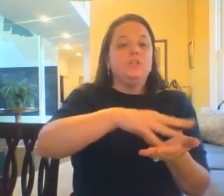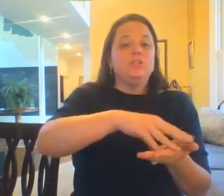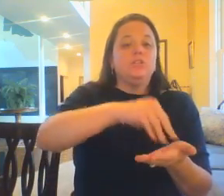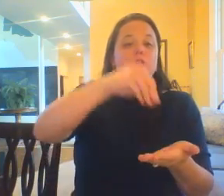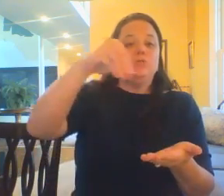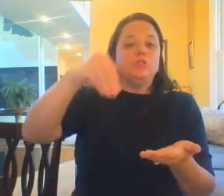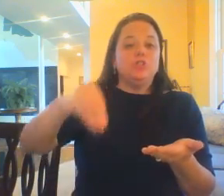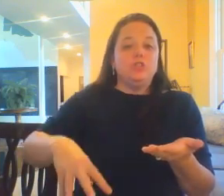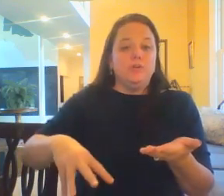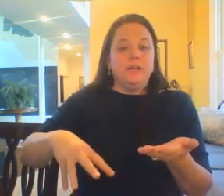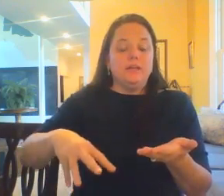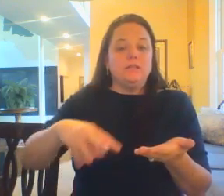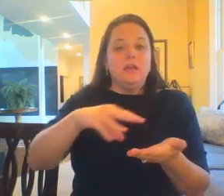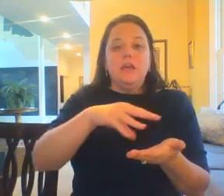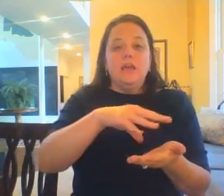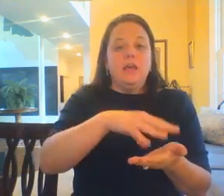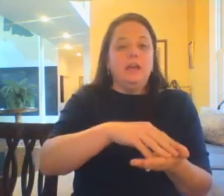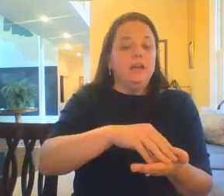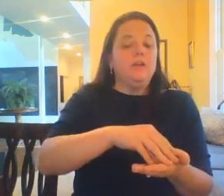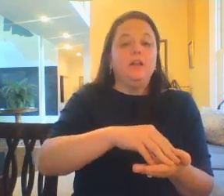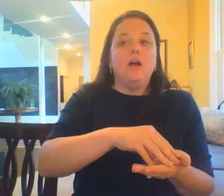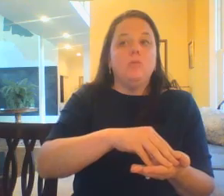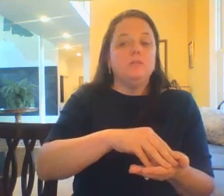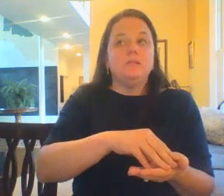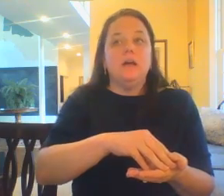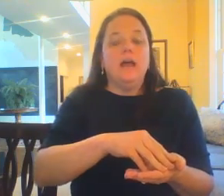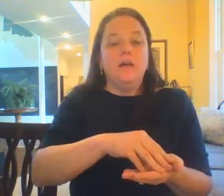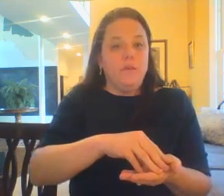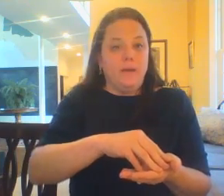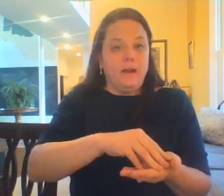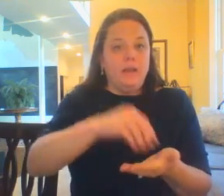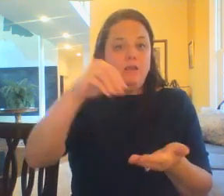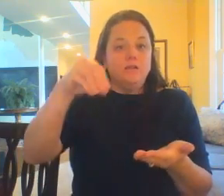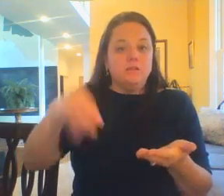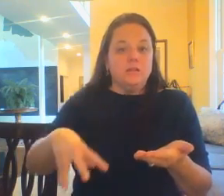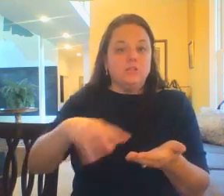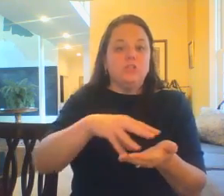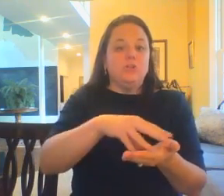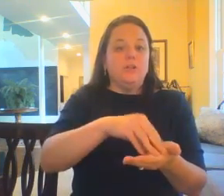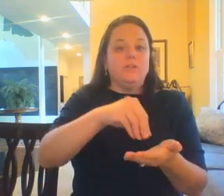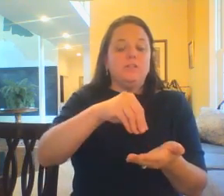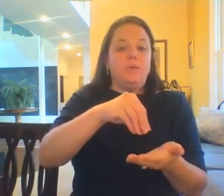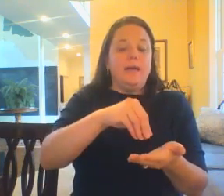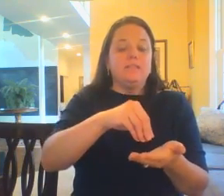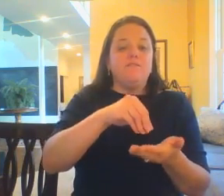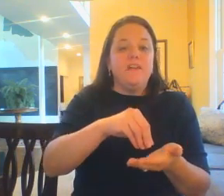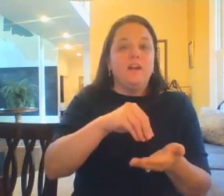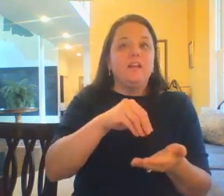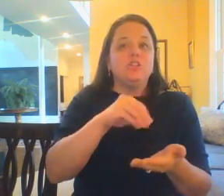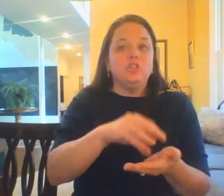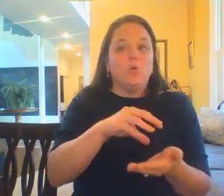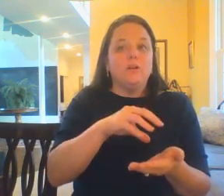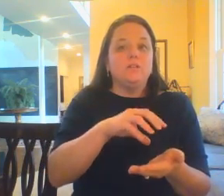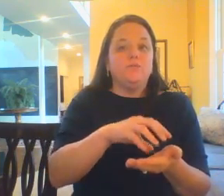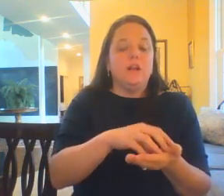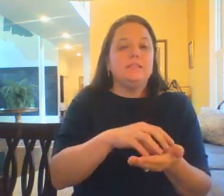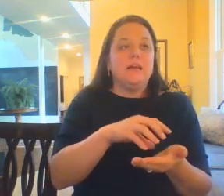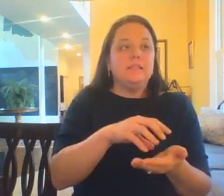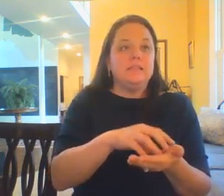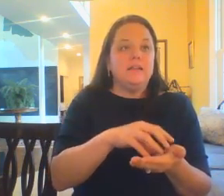just do student and literally almost everybody does student this way it's a